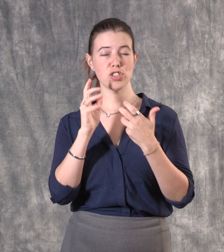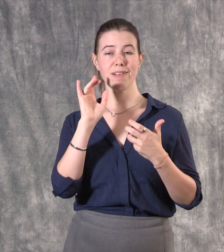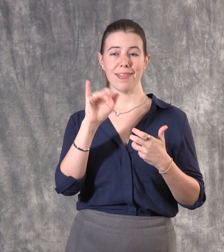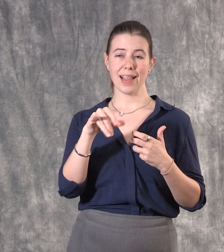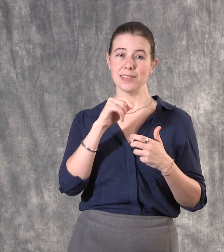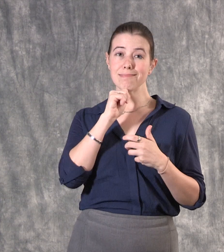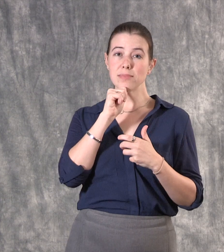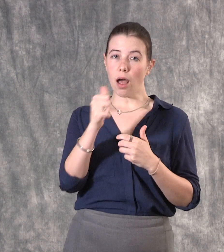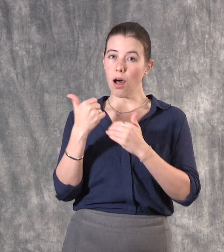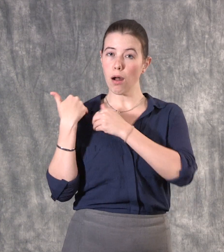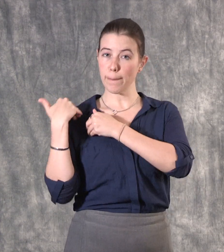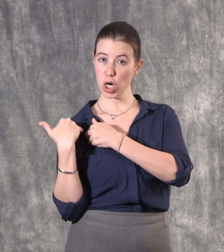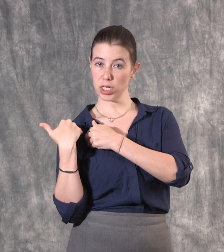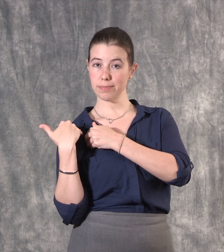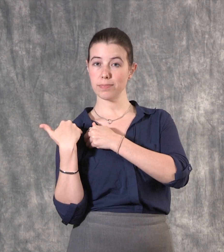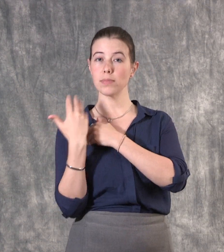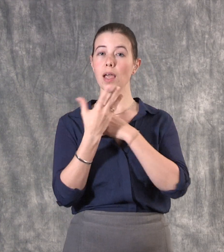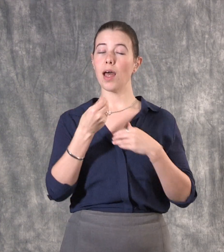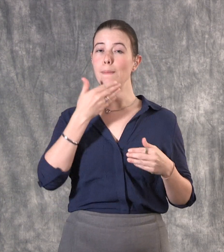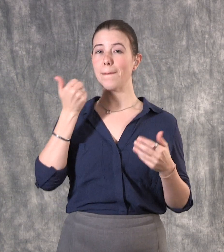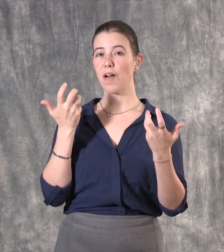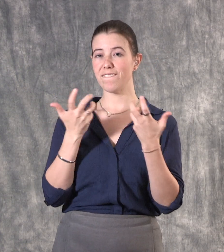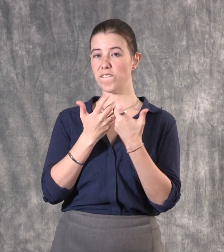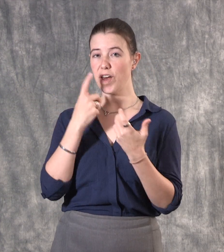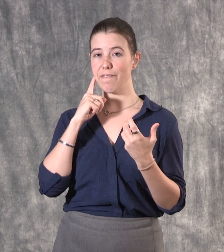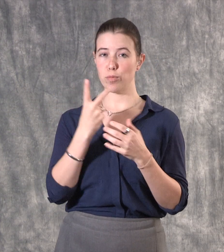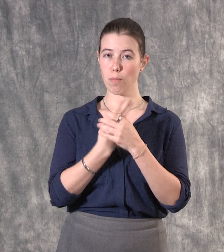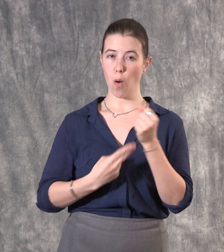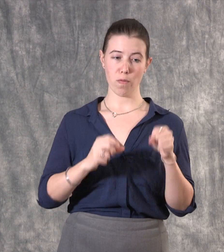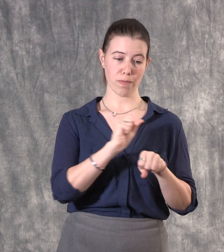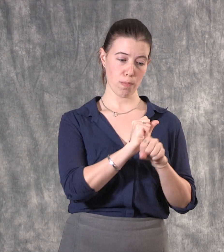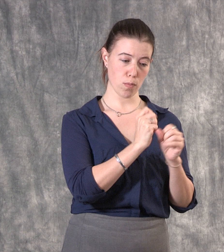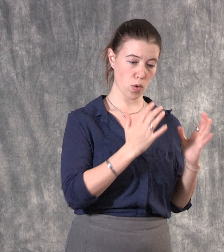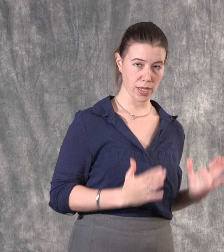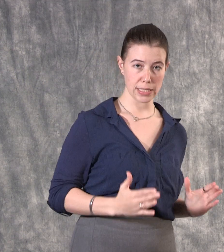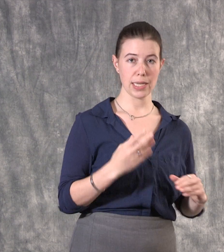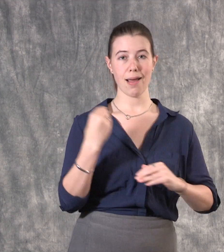accommodation that is not an undue burden and a better fit for both the